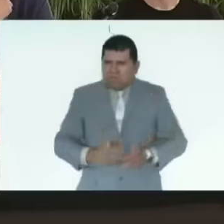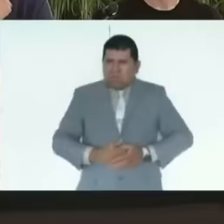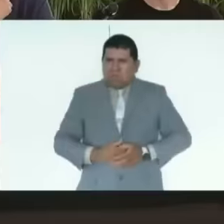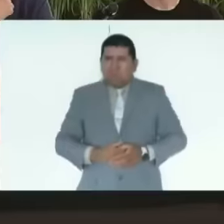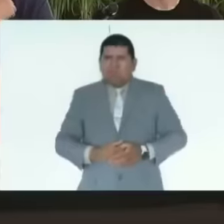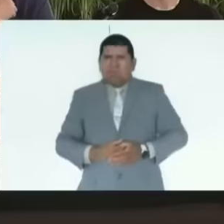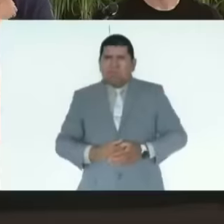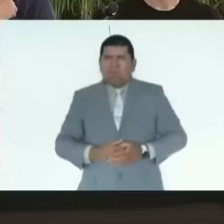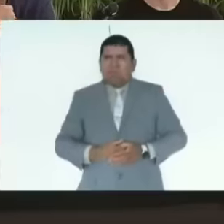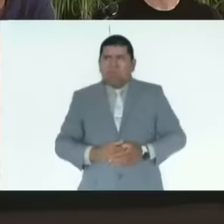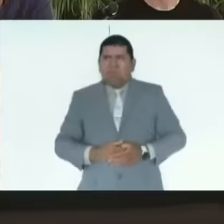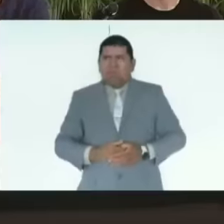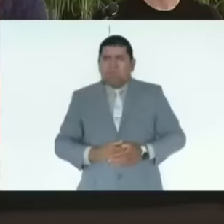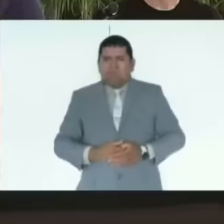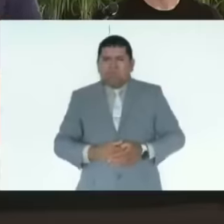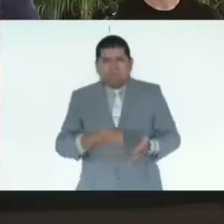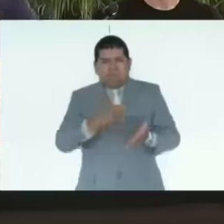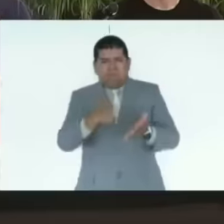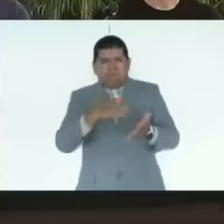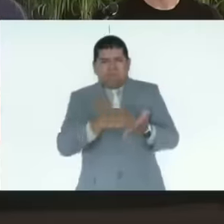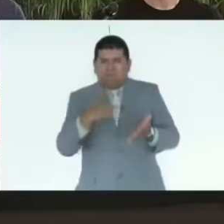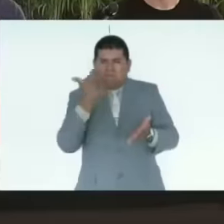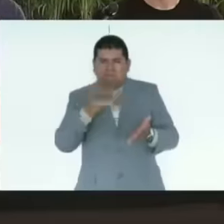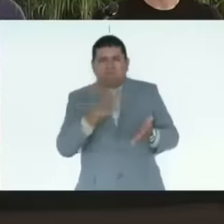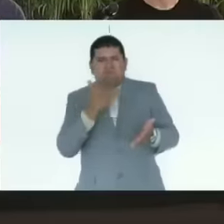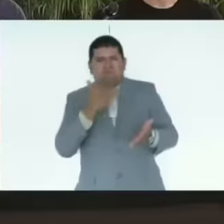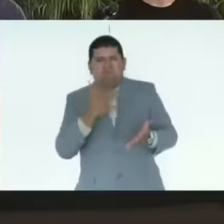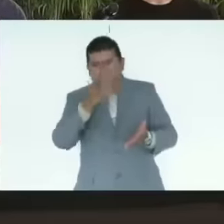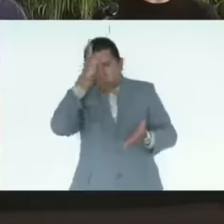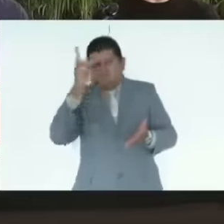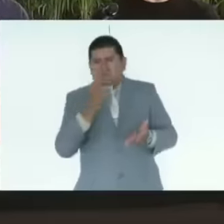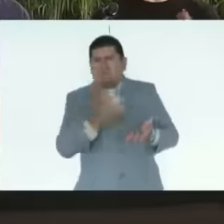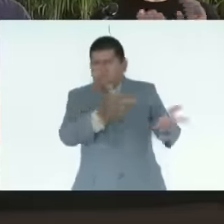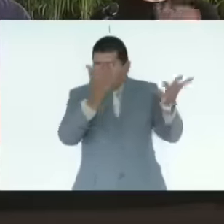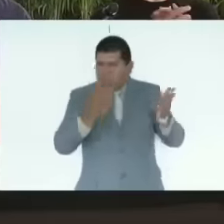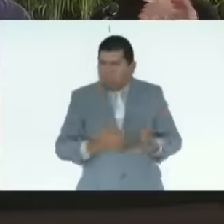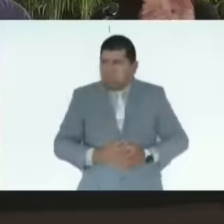and